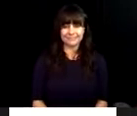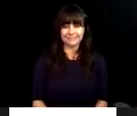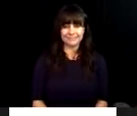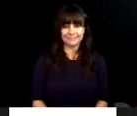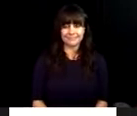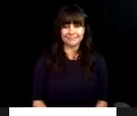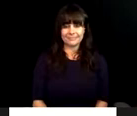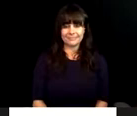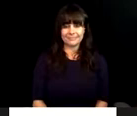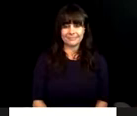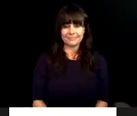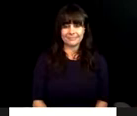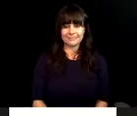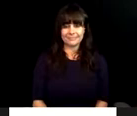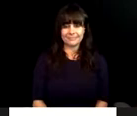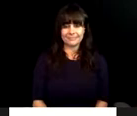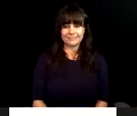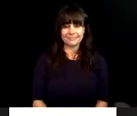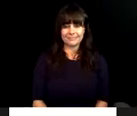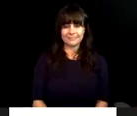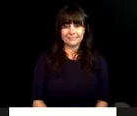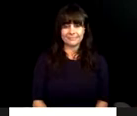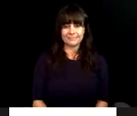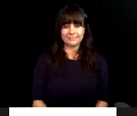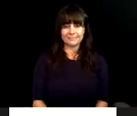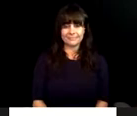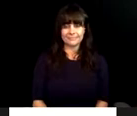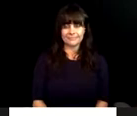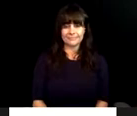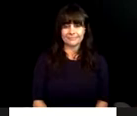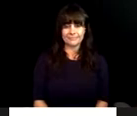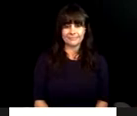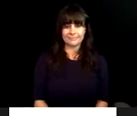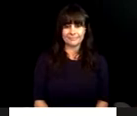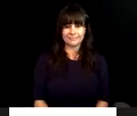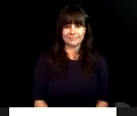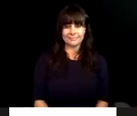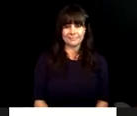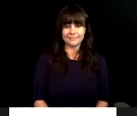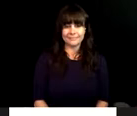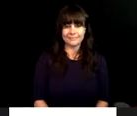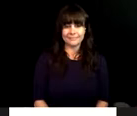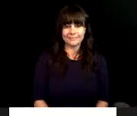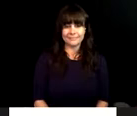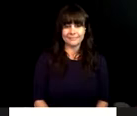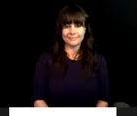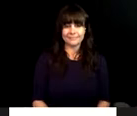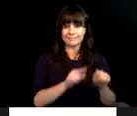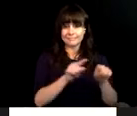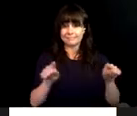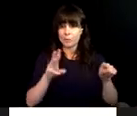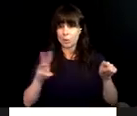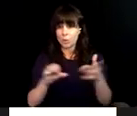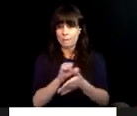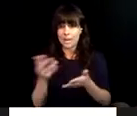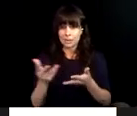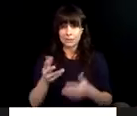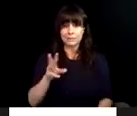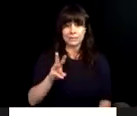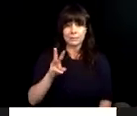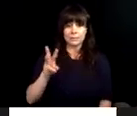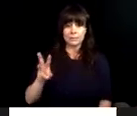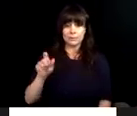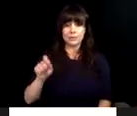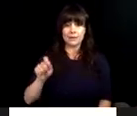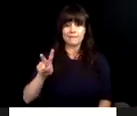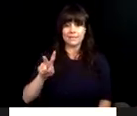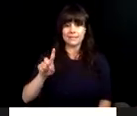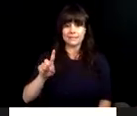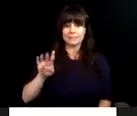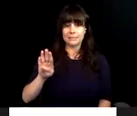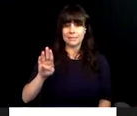100th anniversary dbvi!